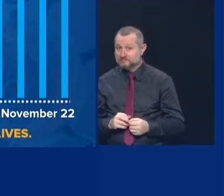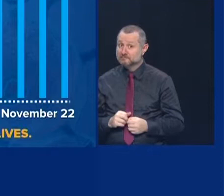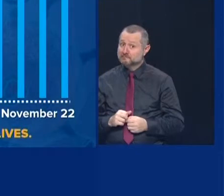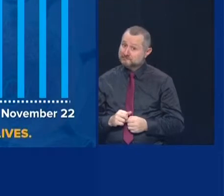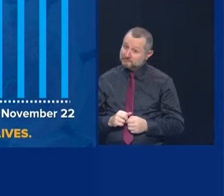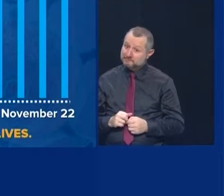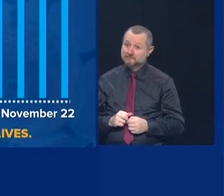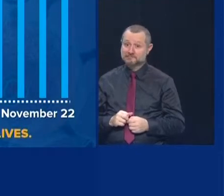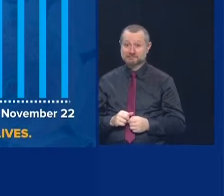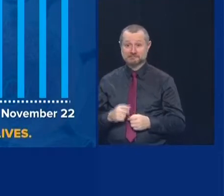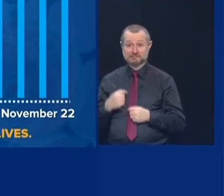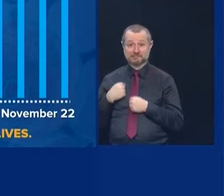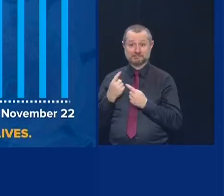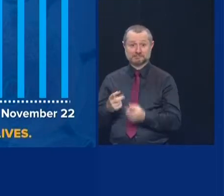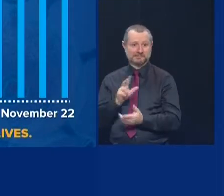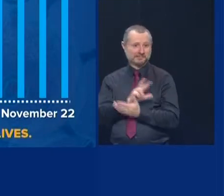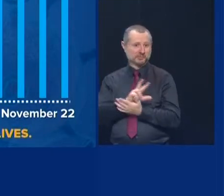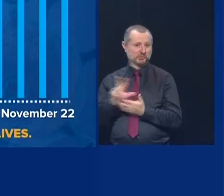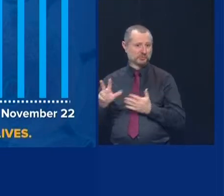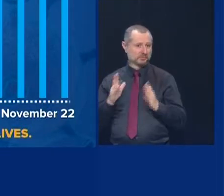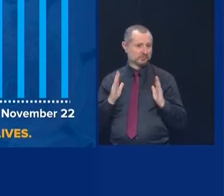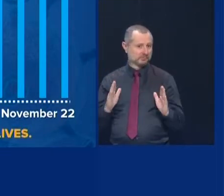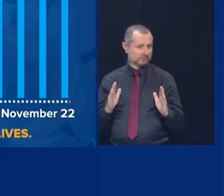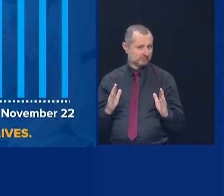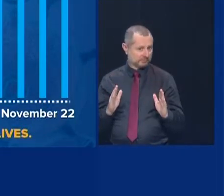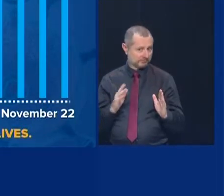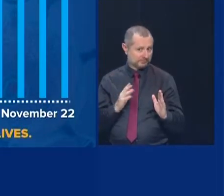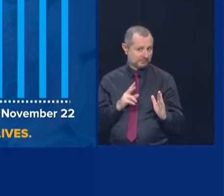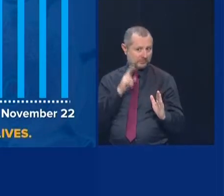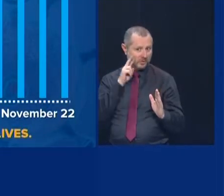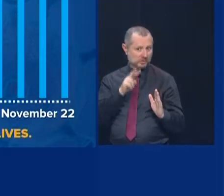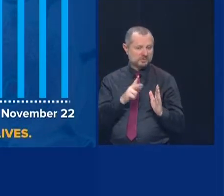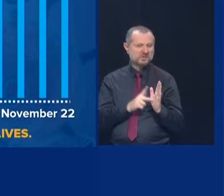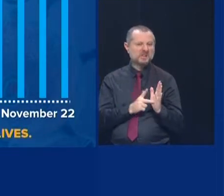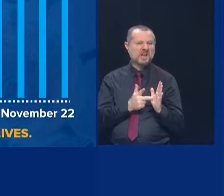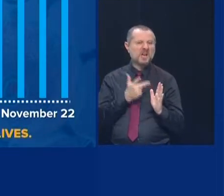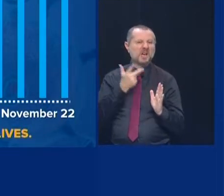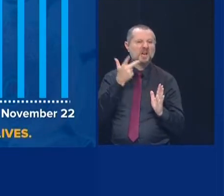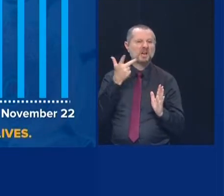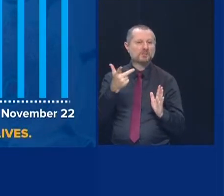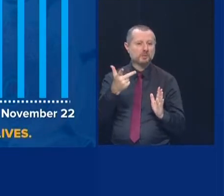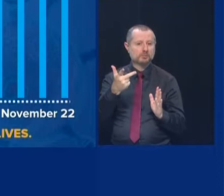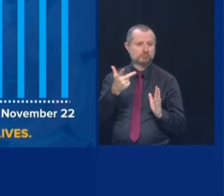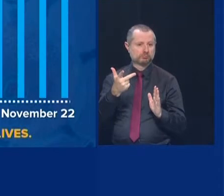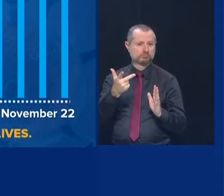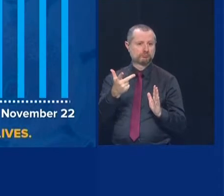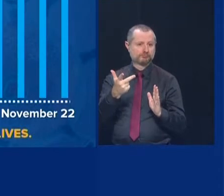THE NUMBER OF HOSPITALIZATIONS IN STATEN ISLAND HAVE GONE OVER